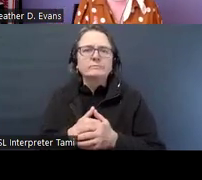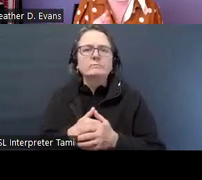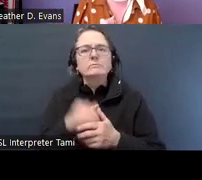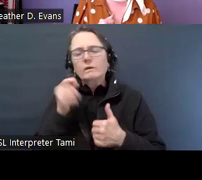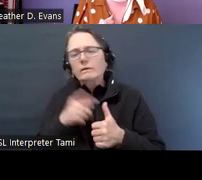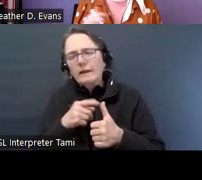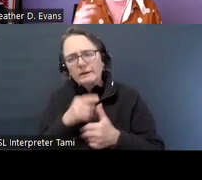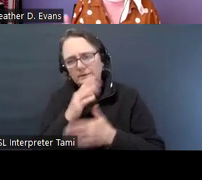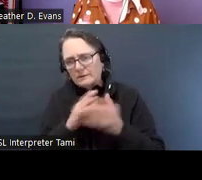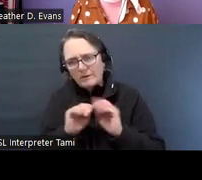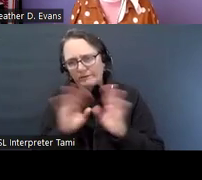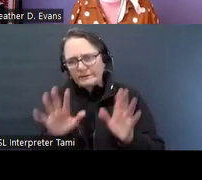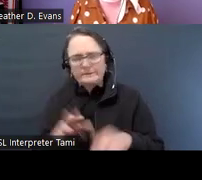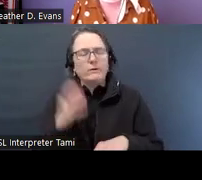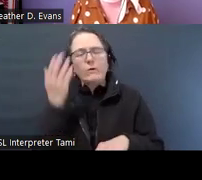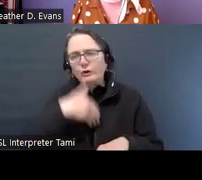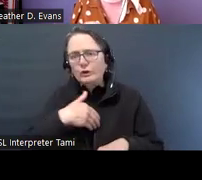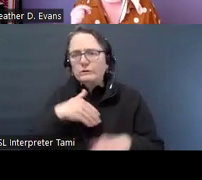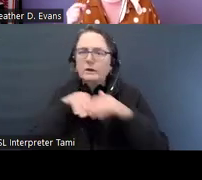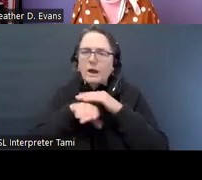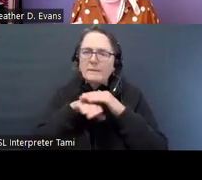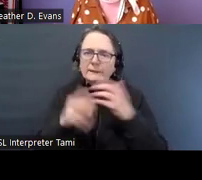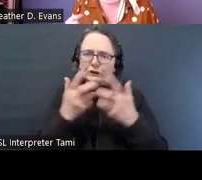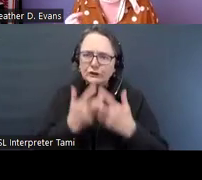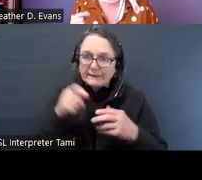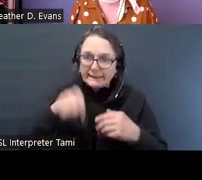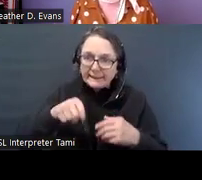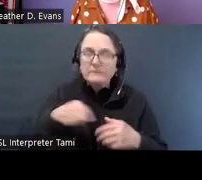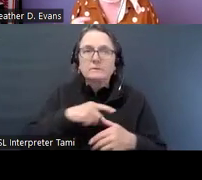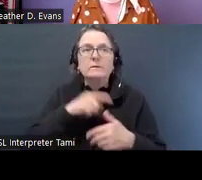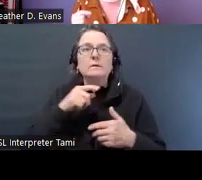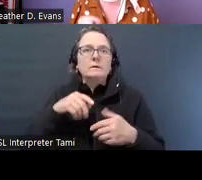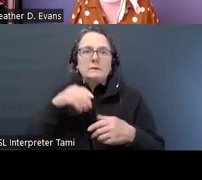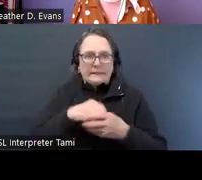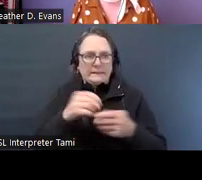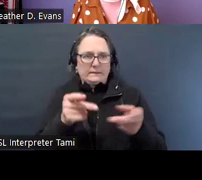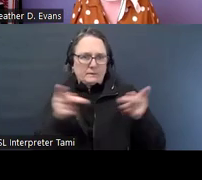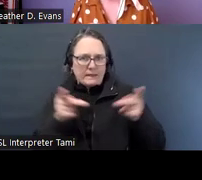and physical spaces and in policies, but importantly, disability bias also surfaces